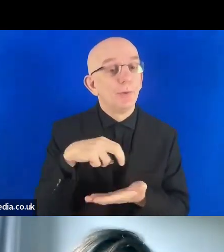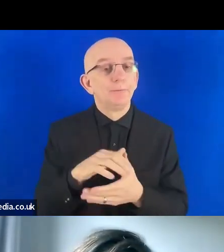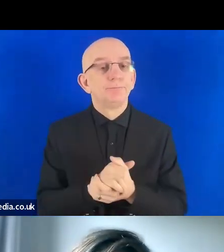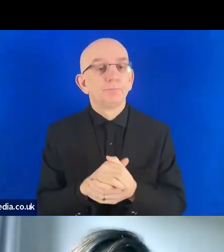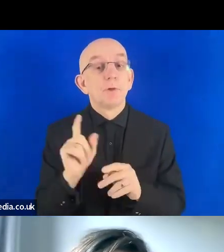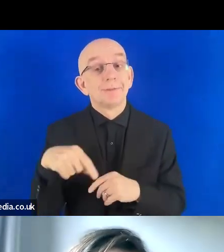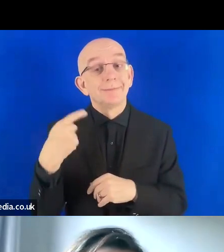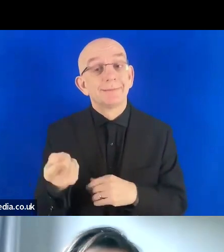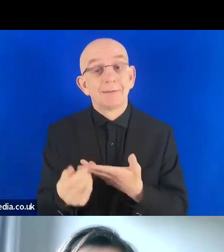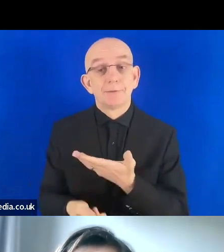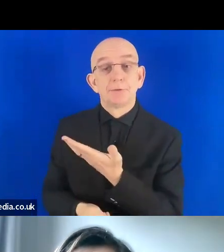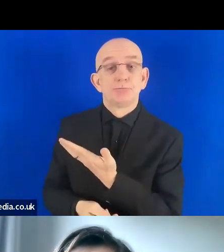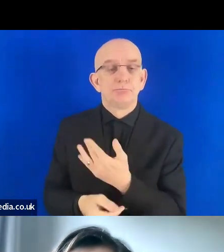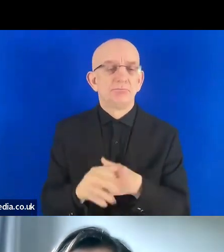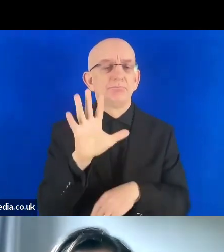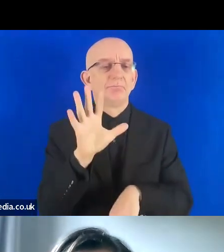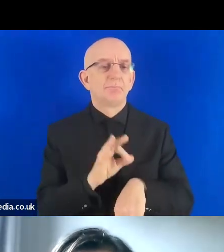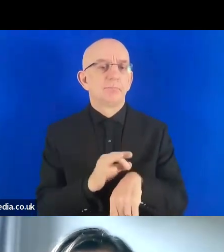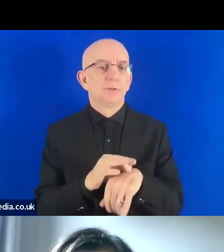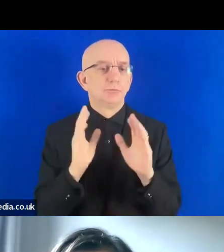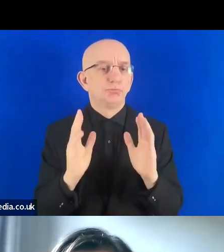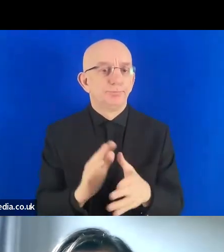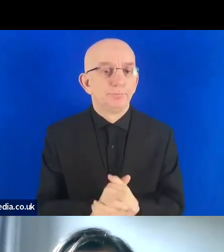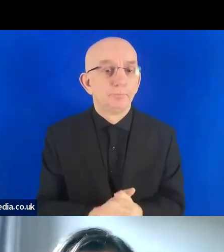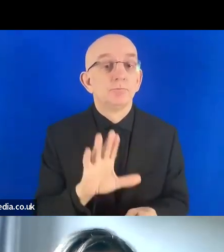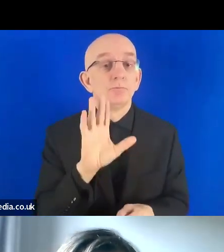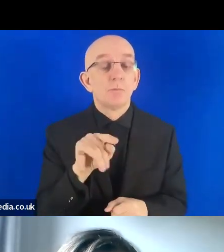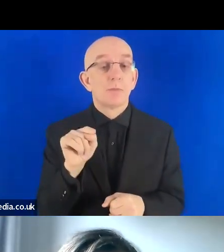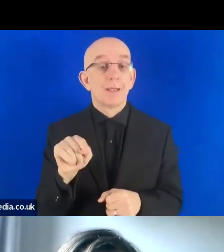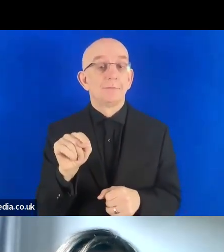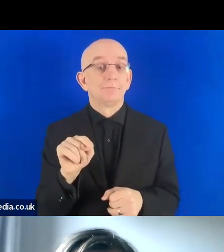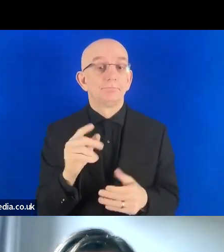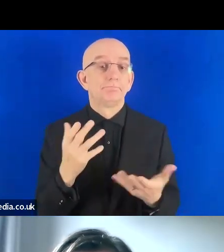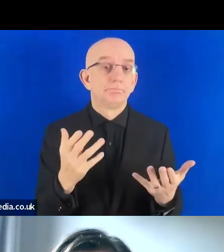excellent questions in the Q&A that have been answered. So please have a look.